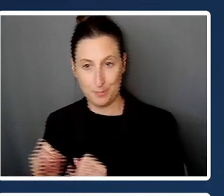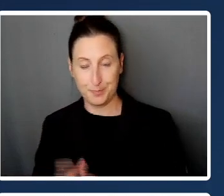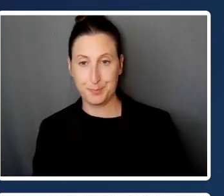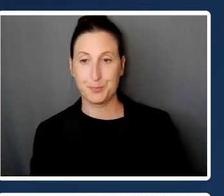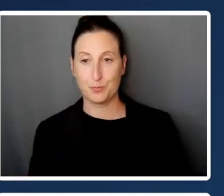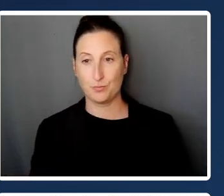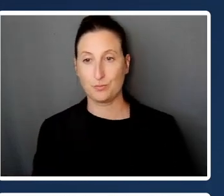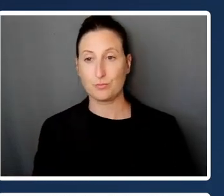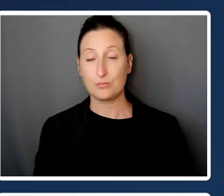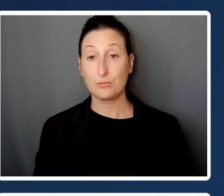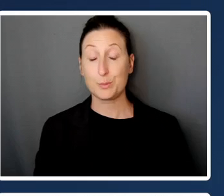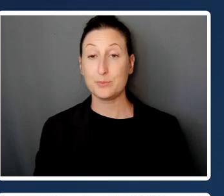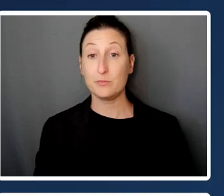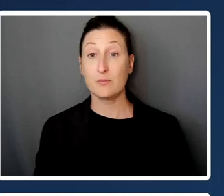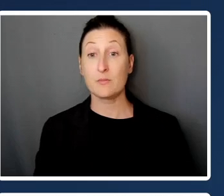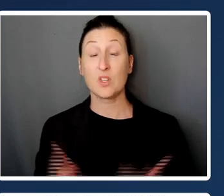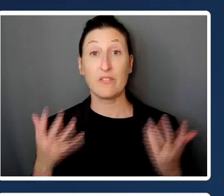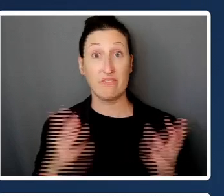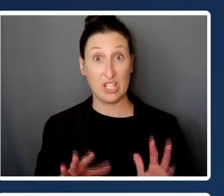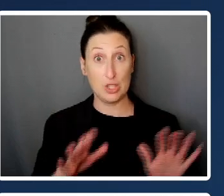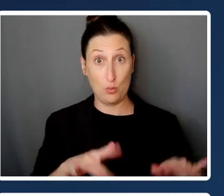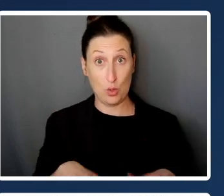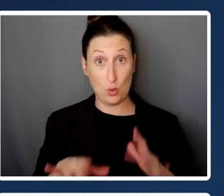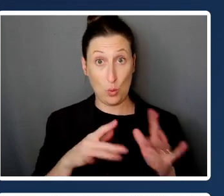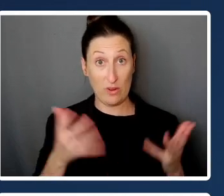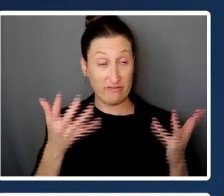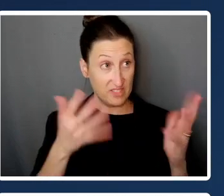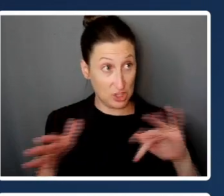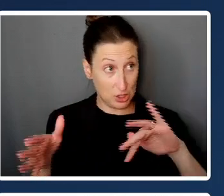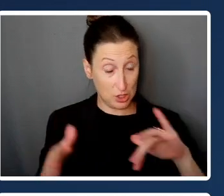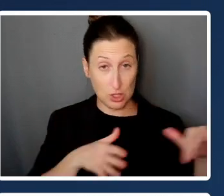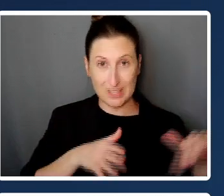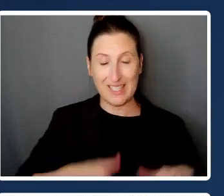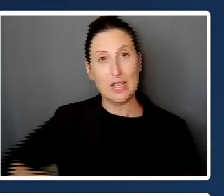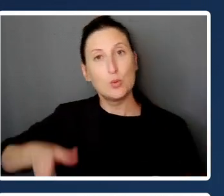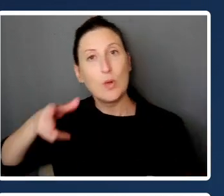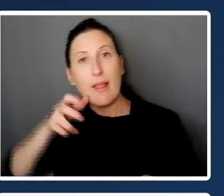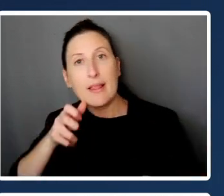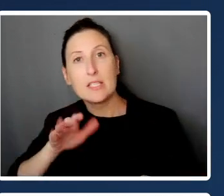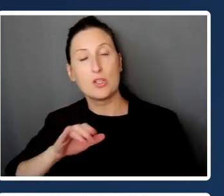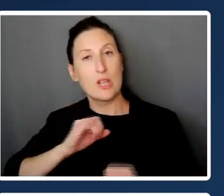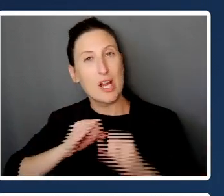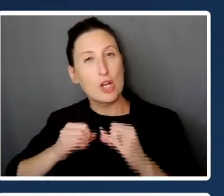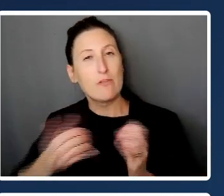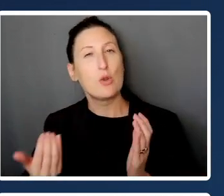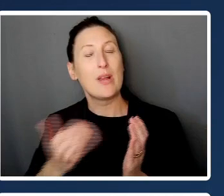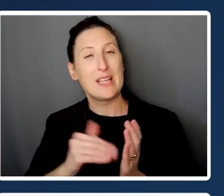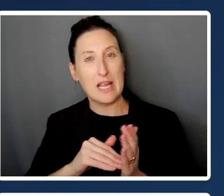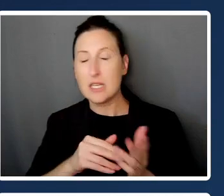After the recording, they had to re-listen to their interviews and transcribe the whole